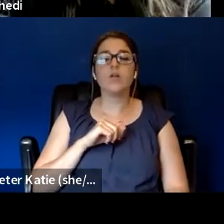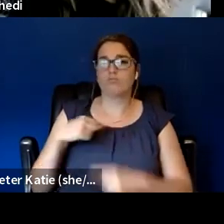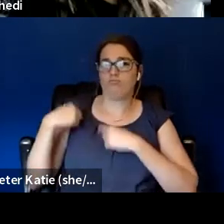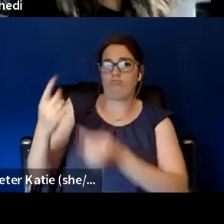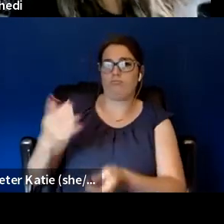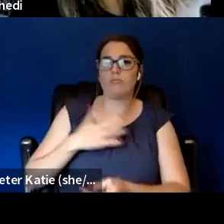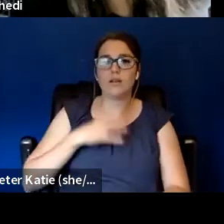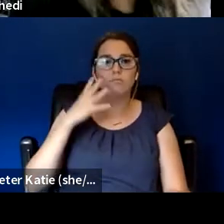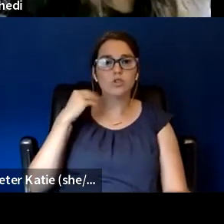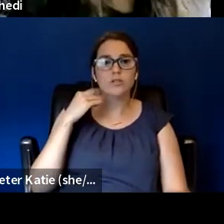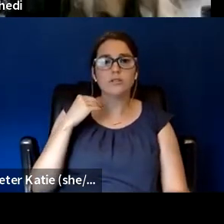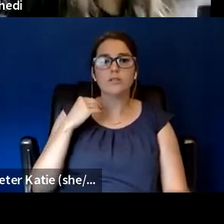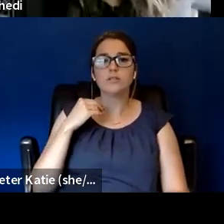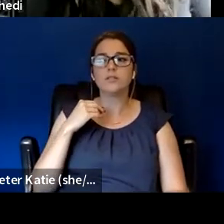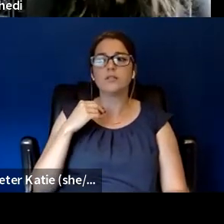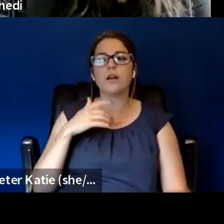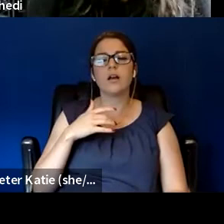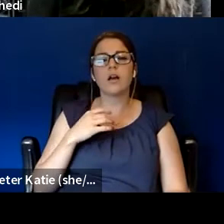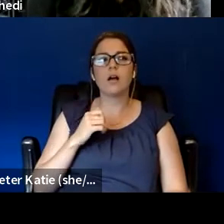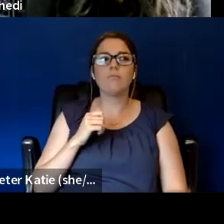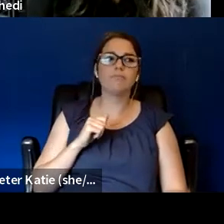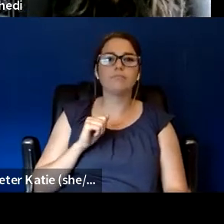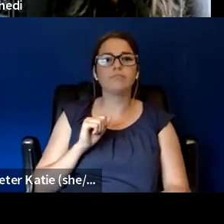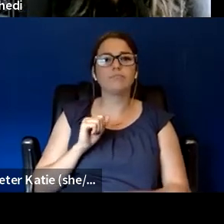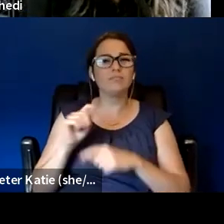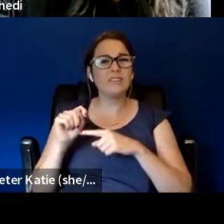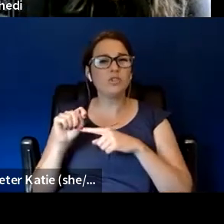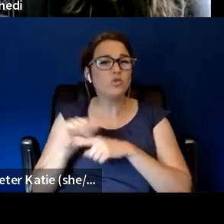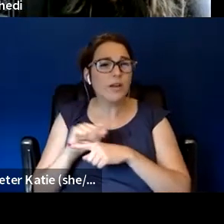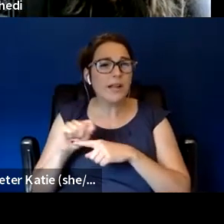as far as workforce development training people